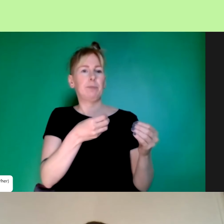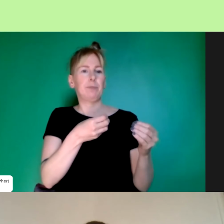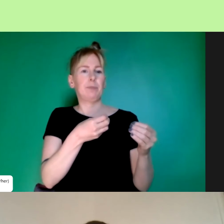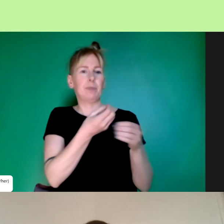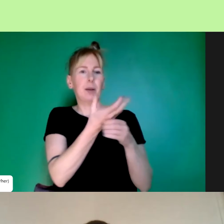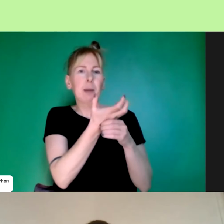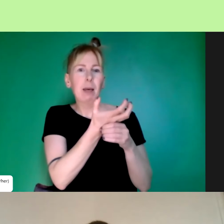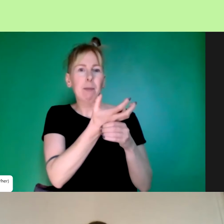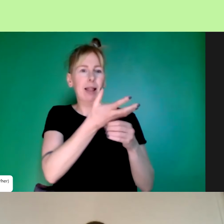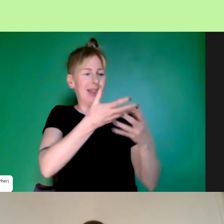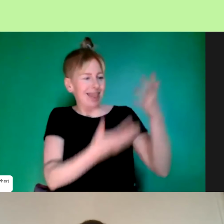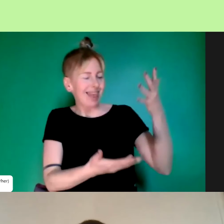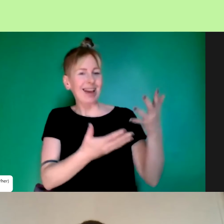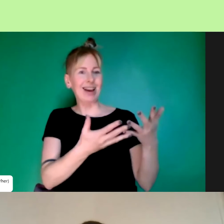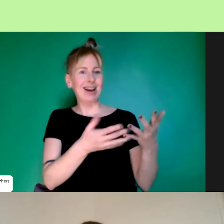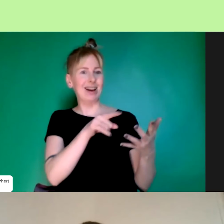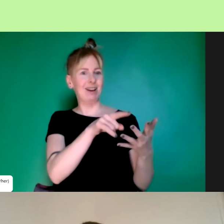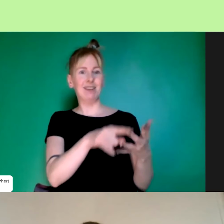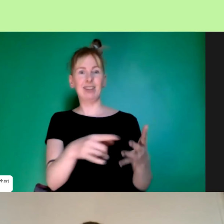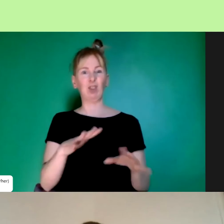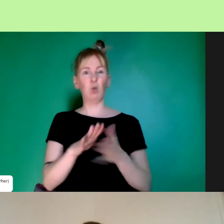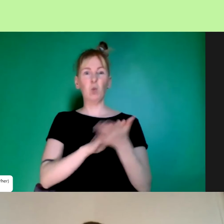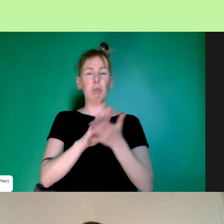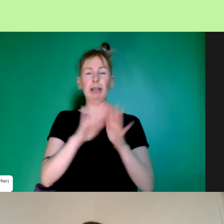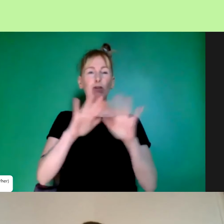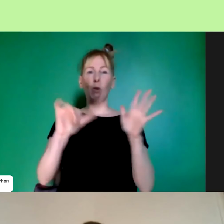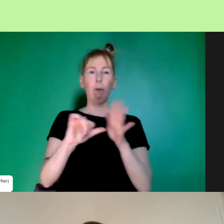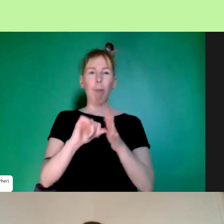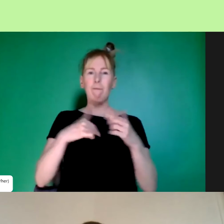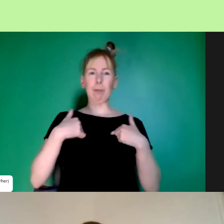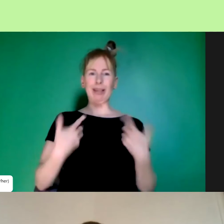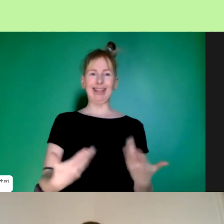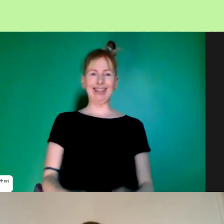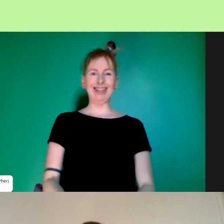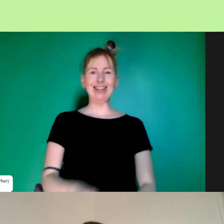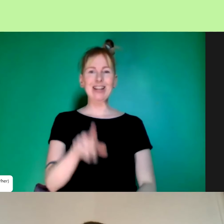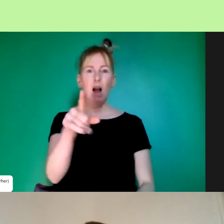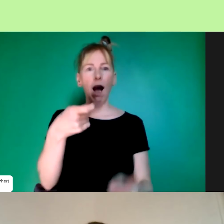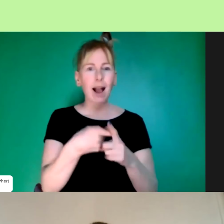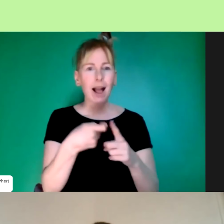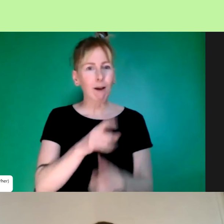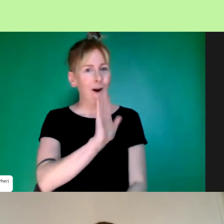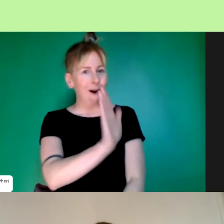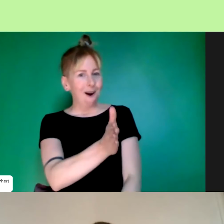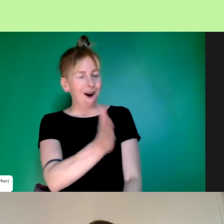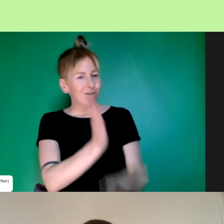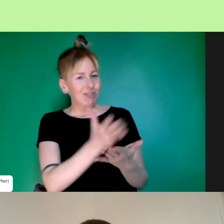Khanyisile? >> KHANYISILE: That's an interesting answer Jack, I was like, I really love that answer .